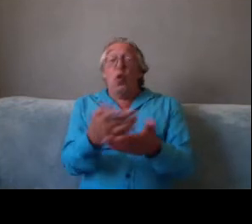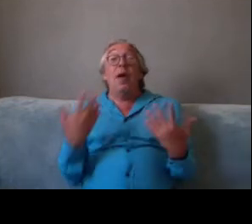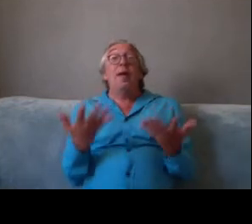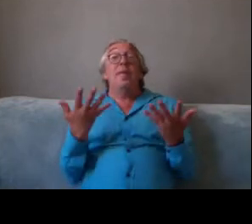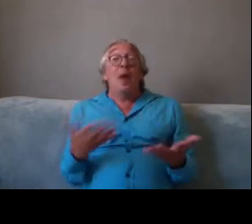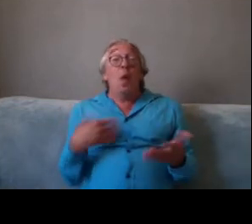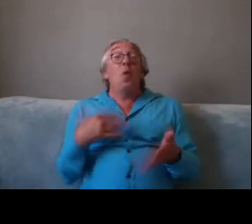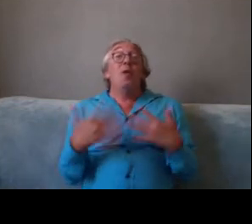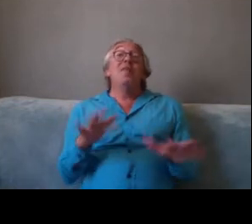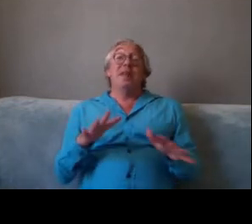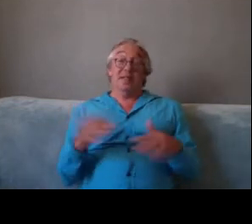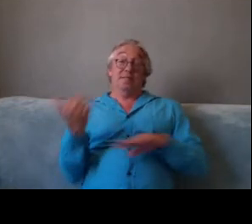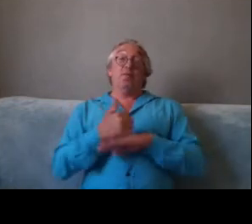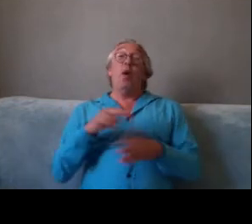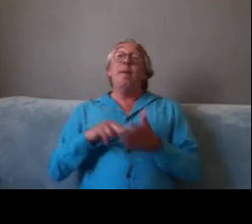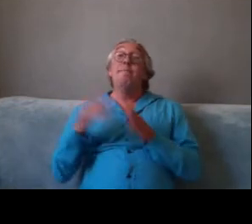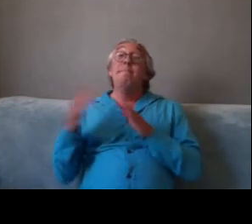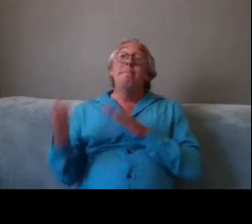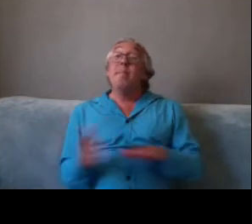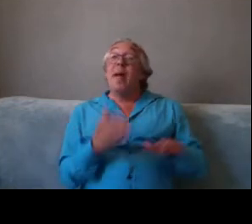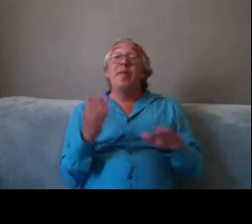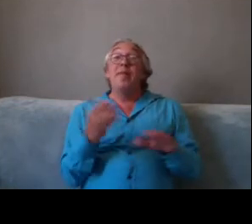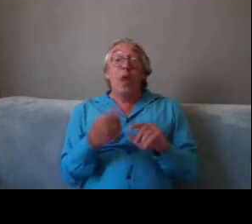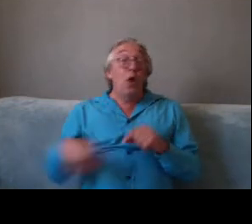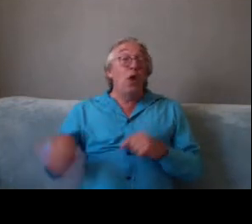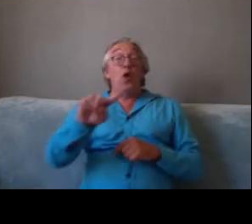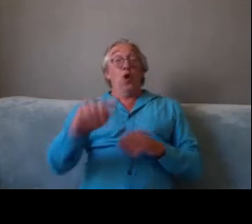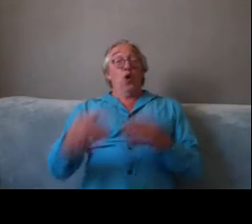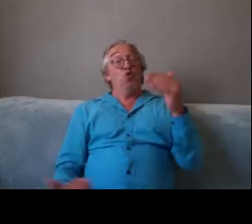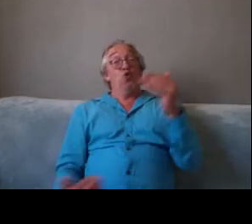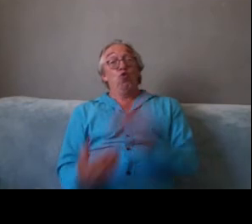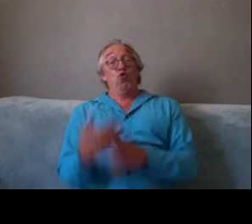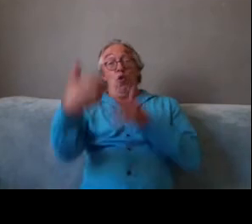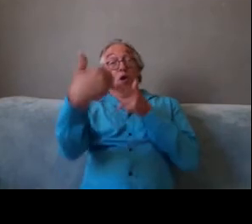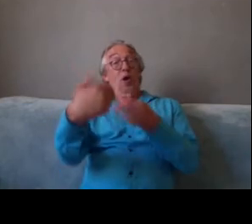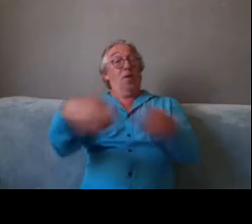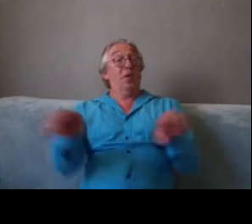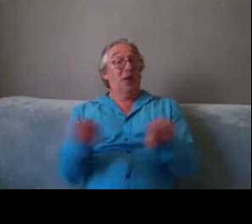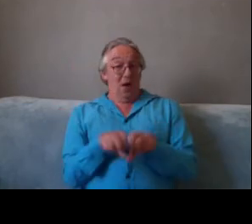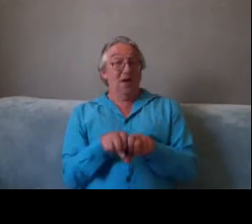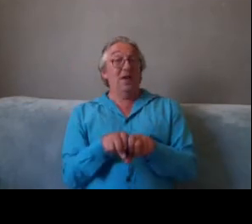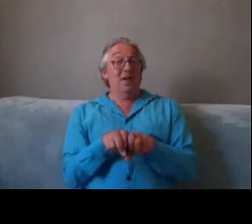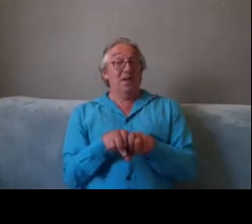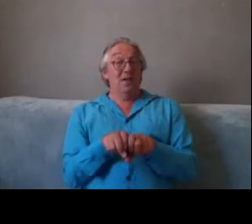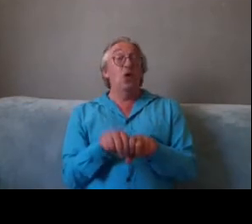It might not be inclusion for example if accessibility cost would be cut off.